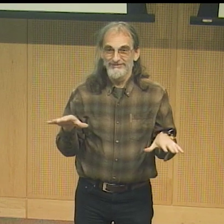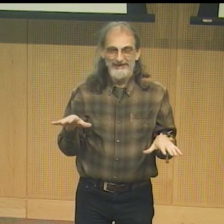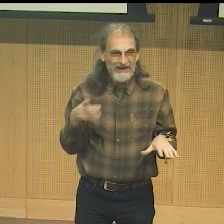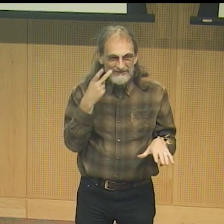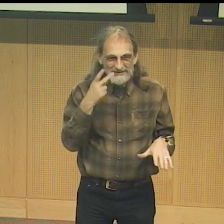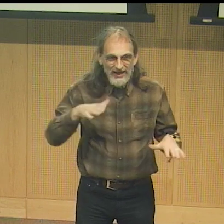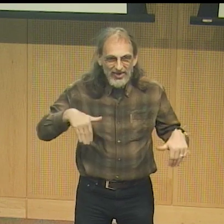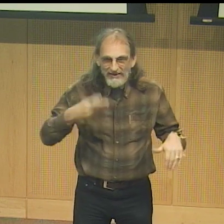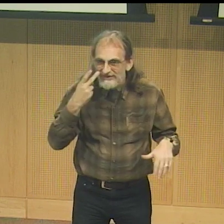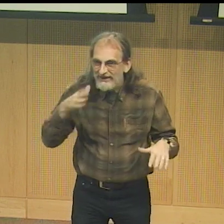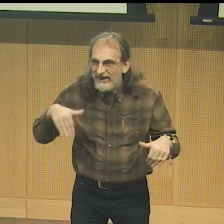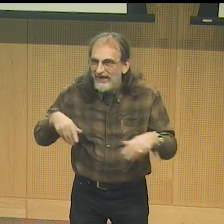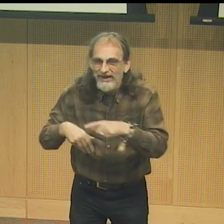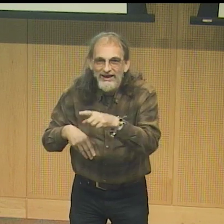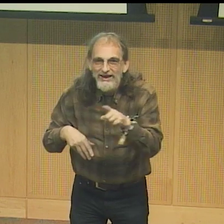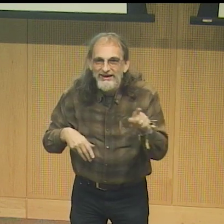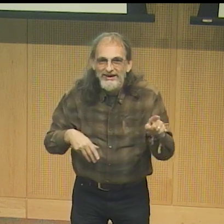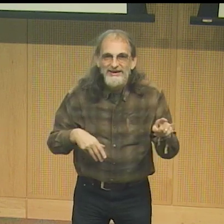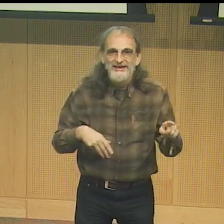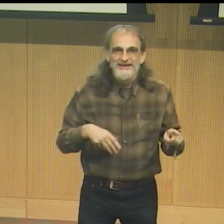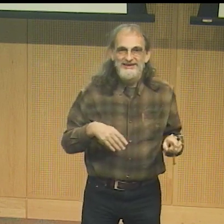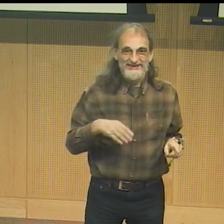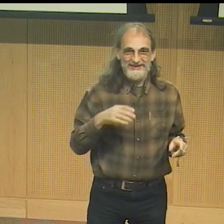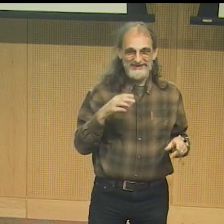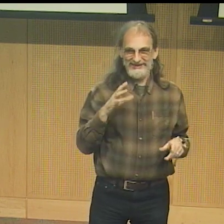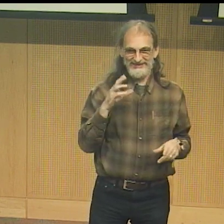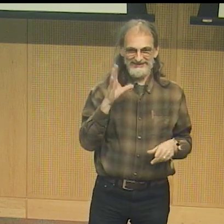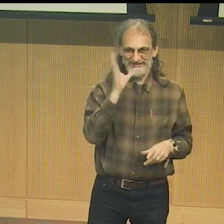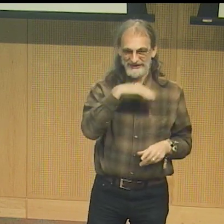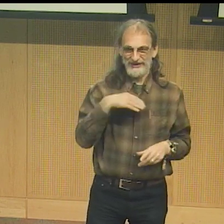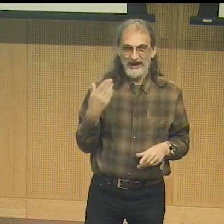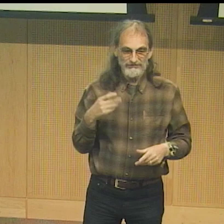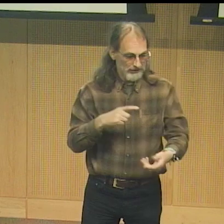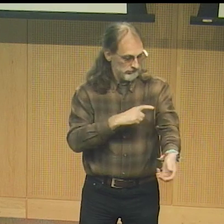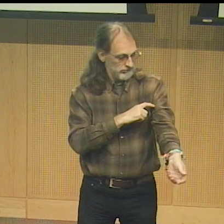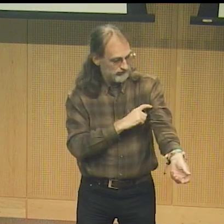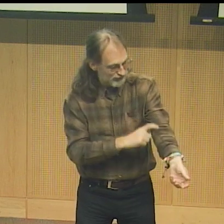I haven't seen one yet. Here in this audience, does anyone have one? I don't know. But there are people who have